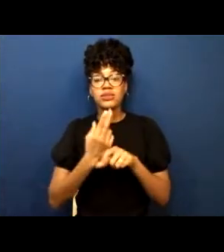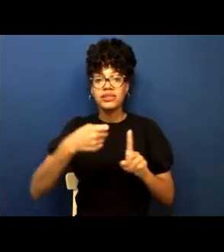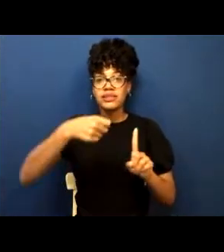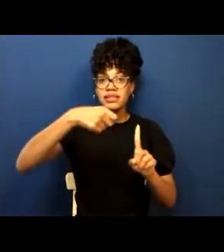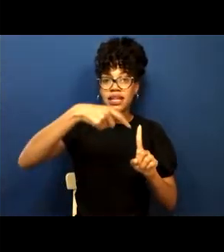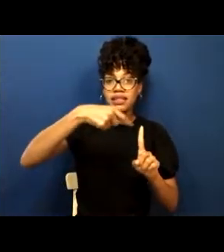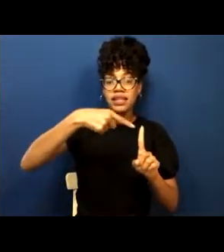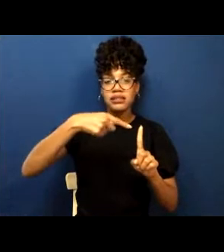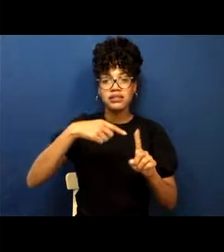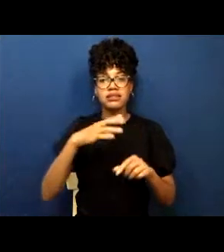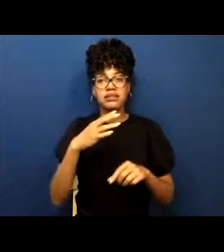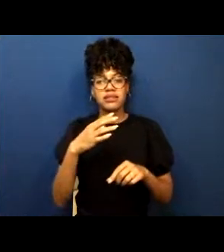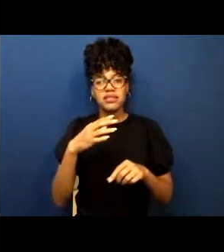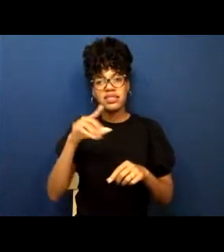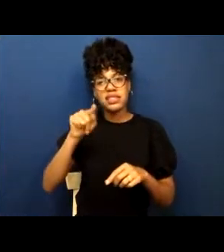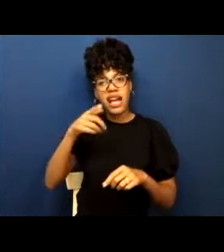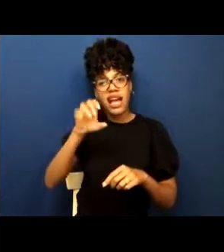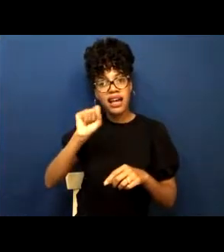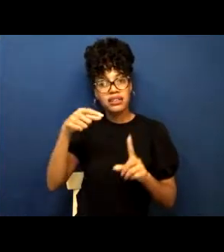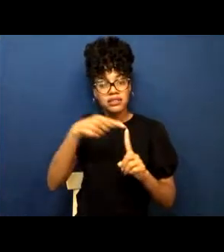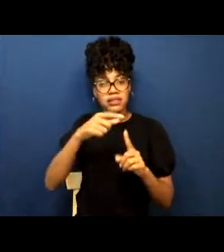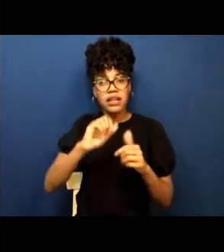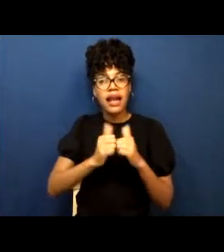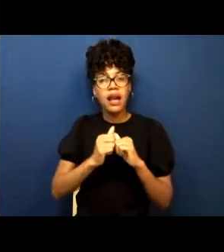the movement of seabirds on the ocean. Next slide.